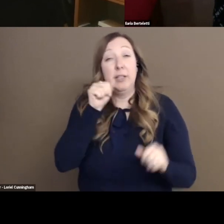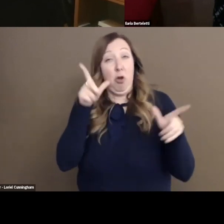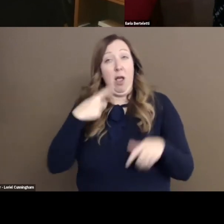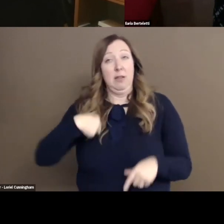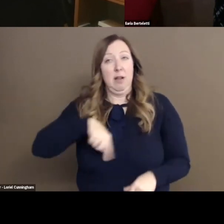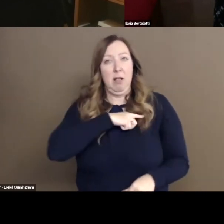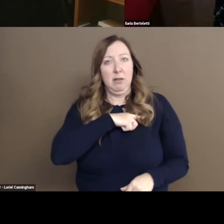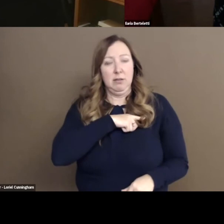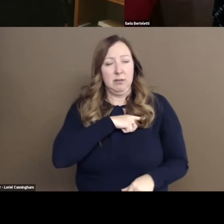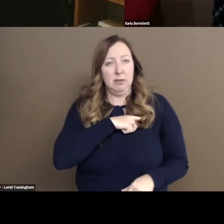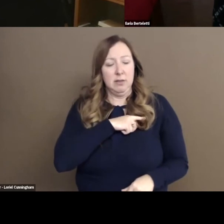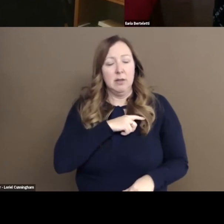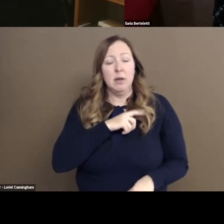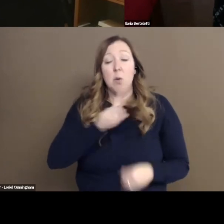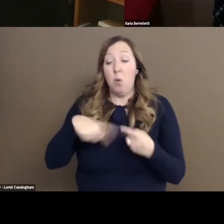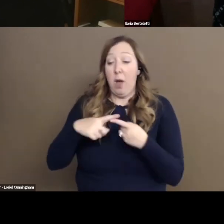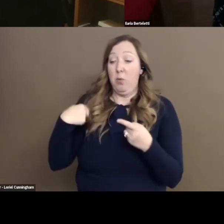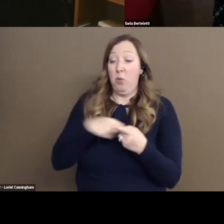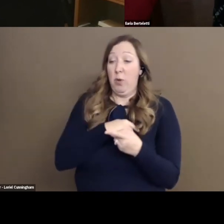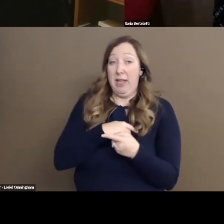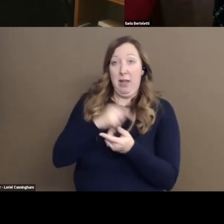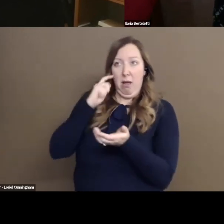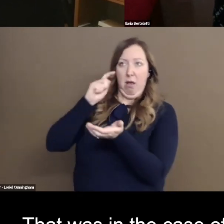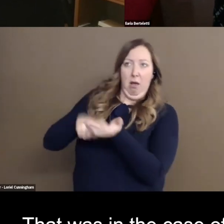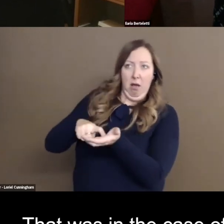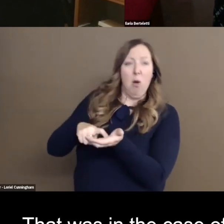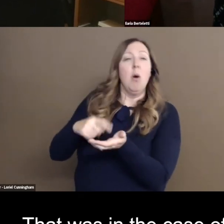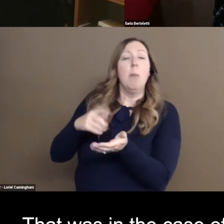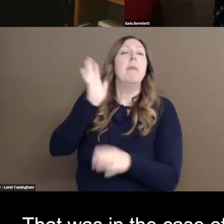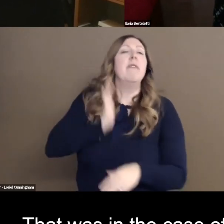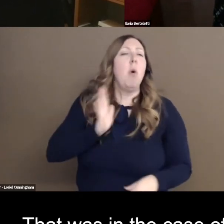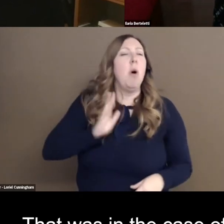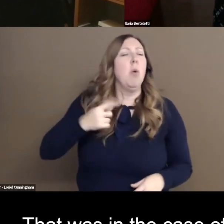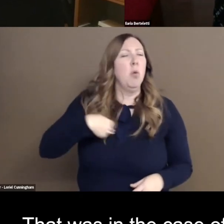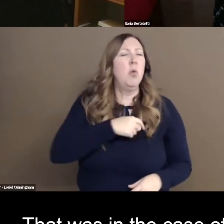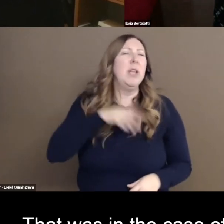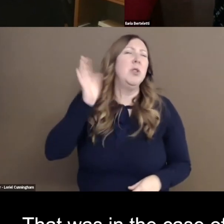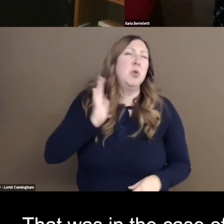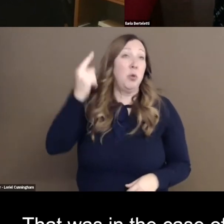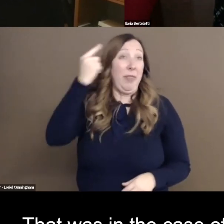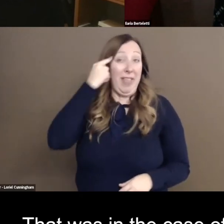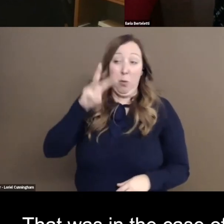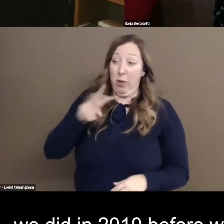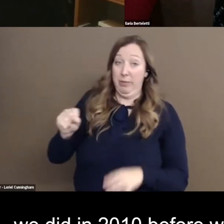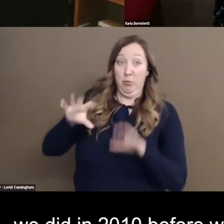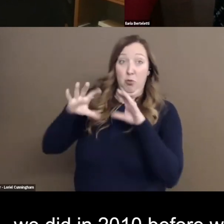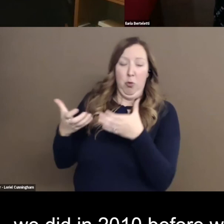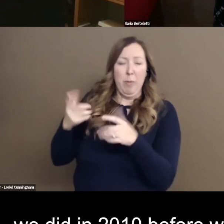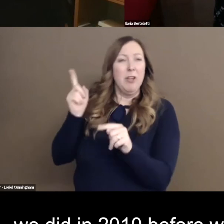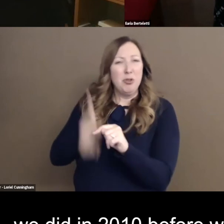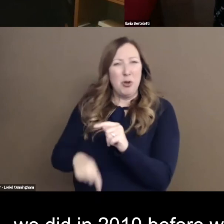william syndrome simply couldn't compute geometry at all that was in the case of